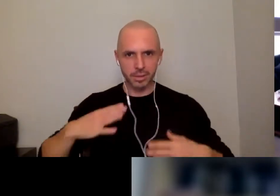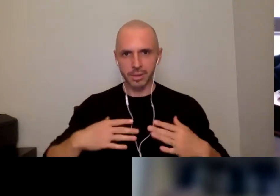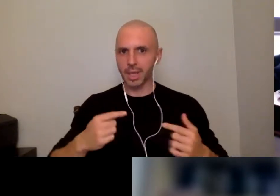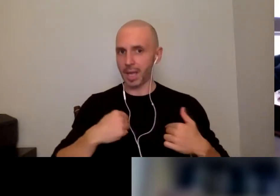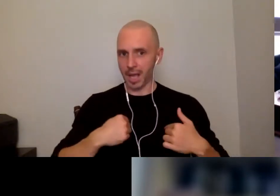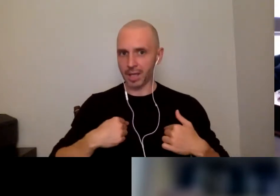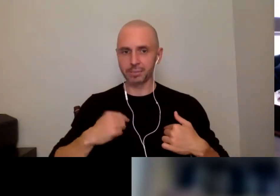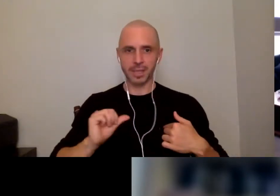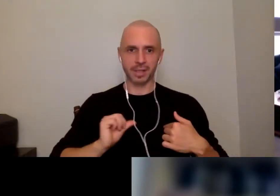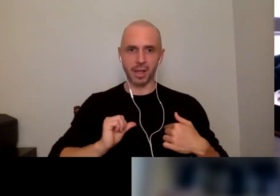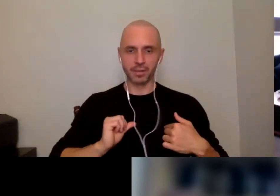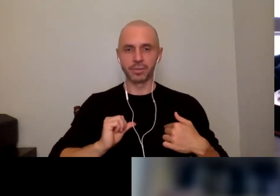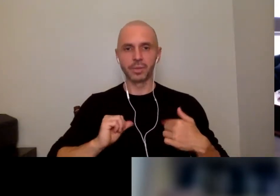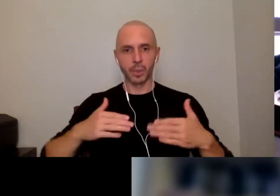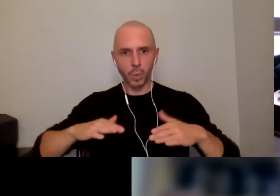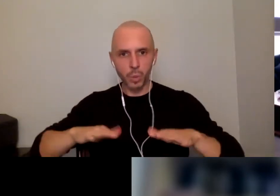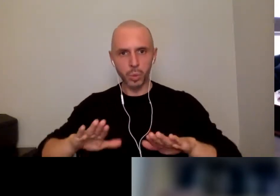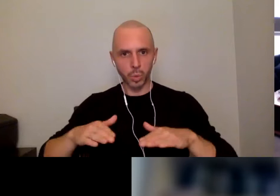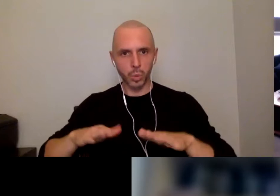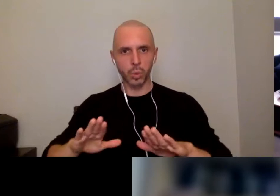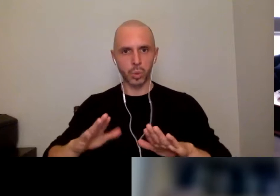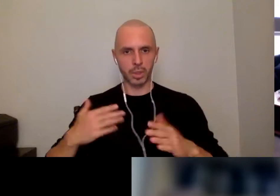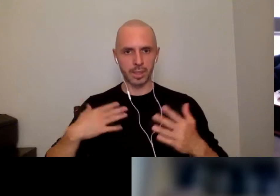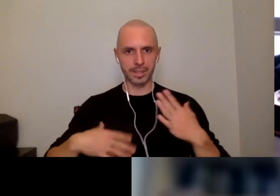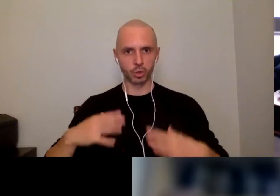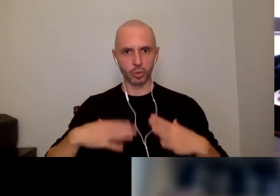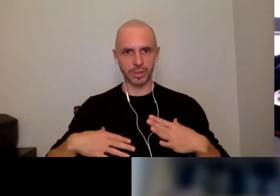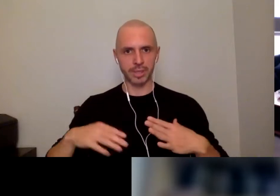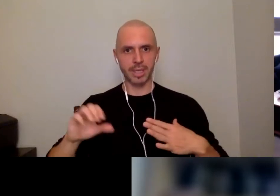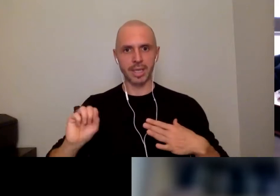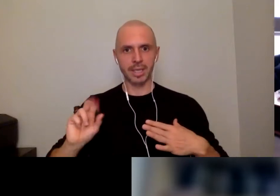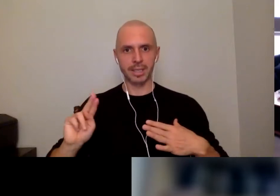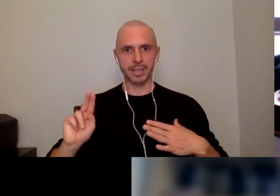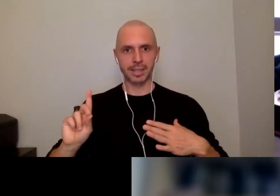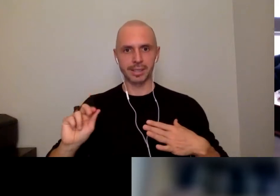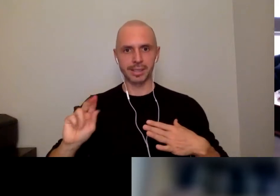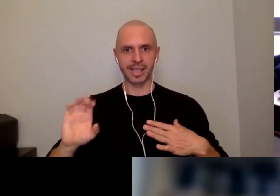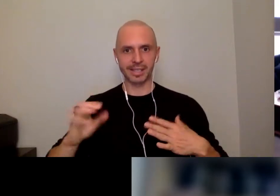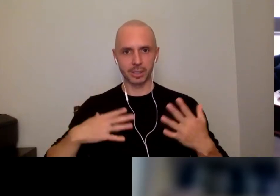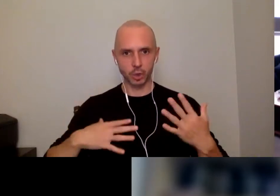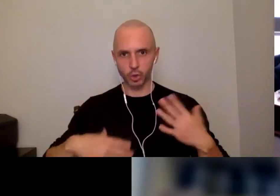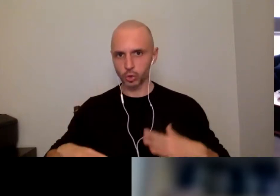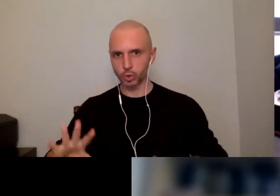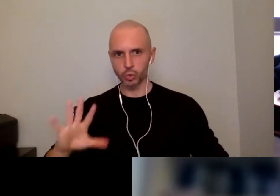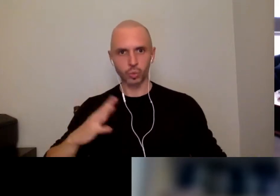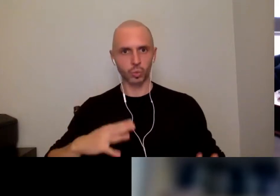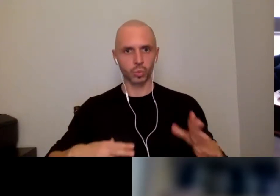and actually gave a workshop on so we had a sew-in at uh at the belkin here at ubc but